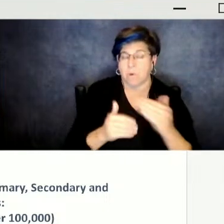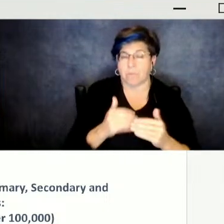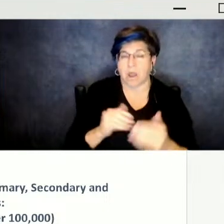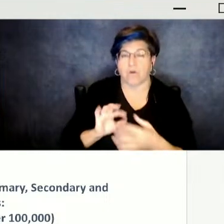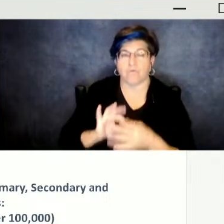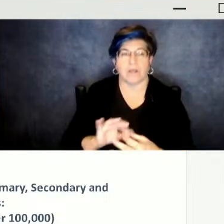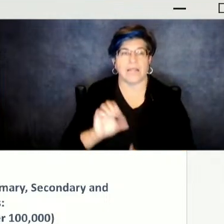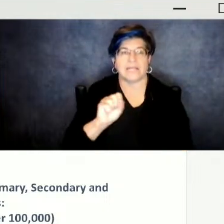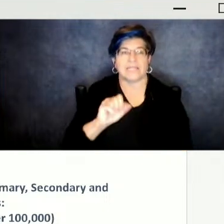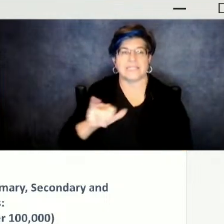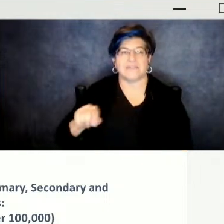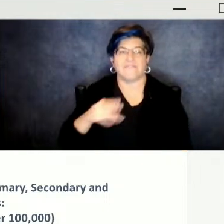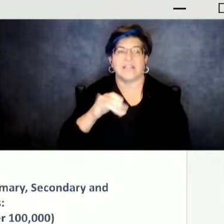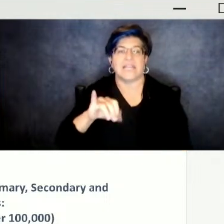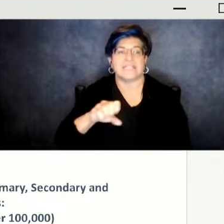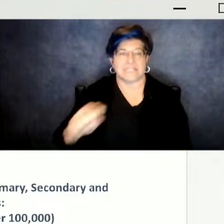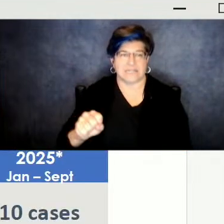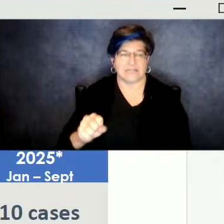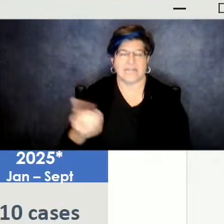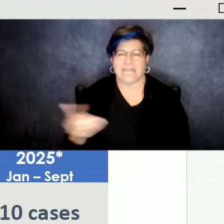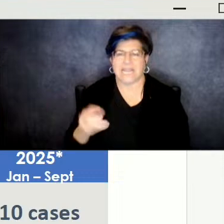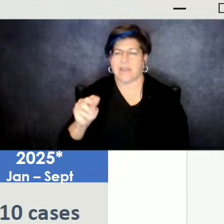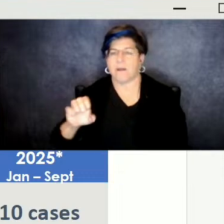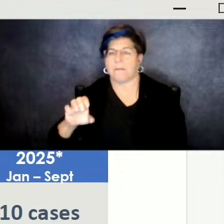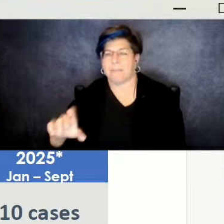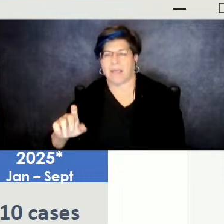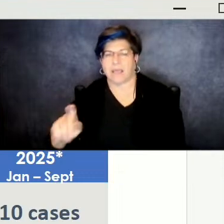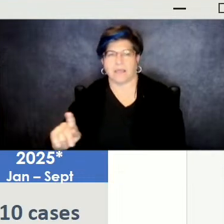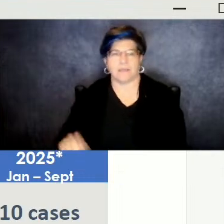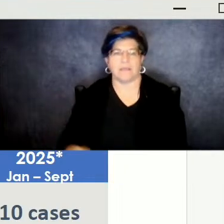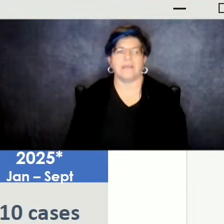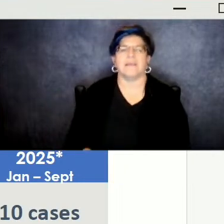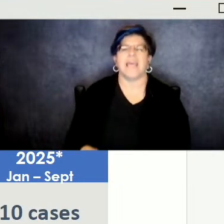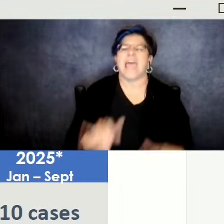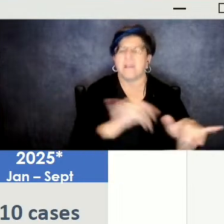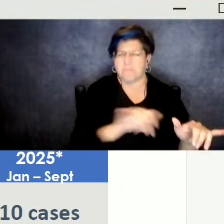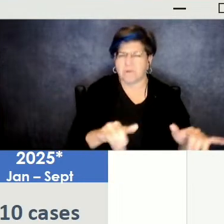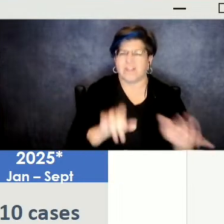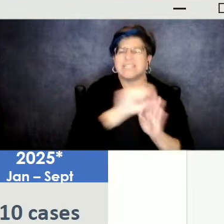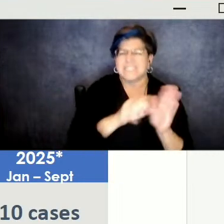SO AGAIN, SOME MINIMAL PROGRESS ON SYPHILIS HERE IN MECKLENBURG